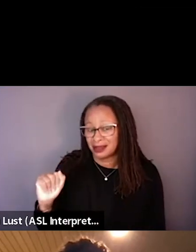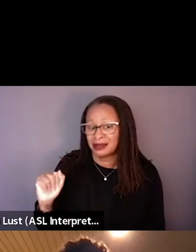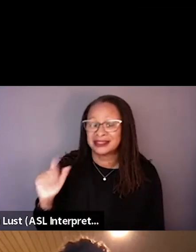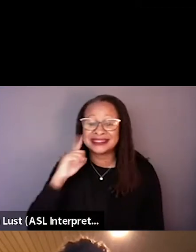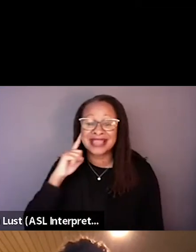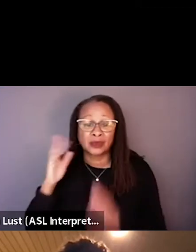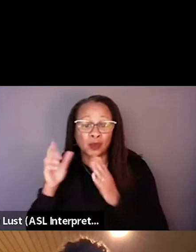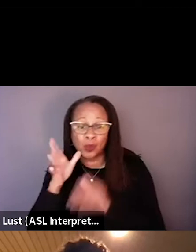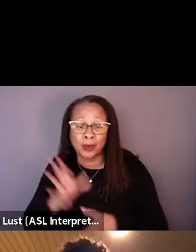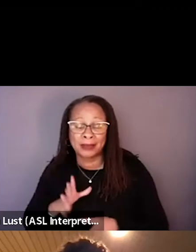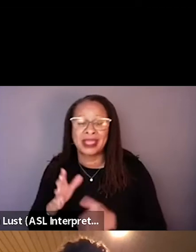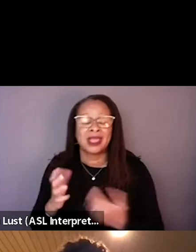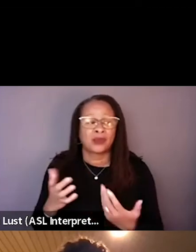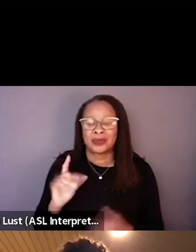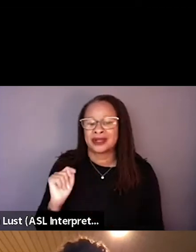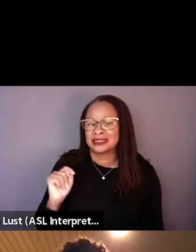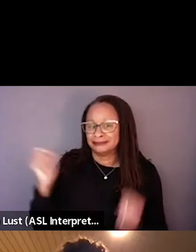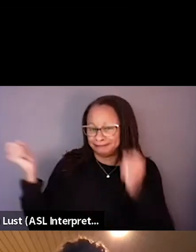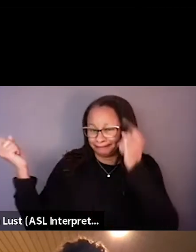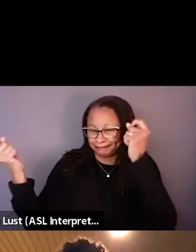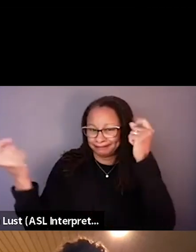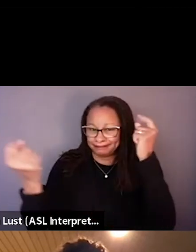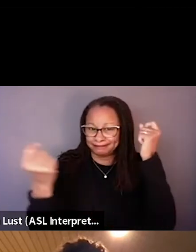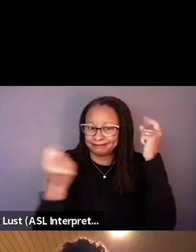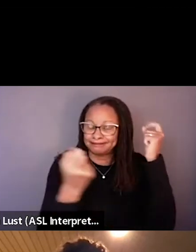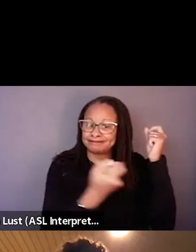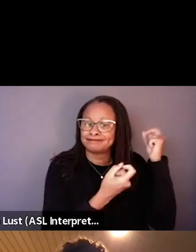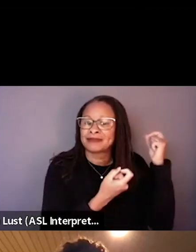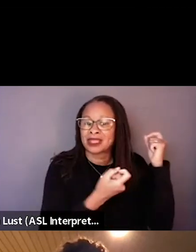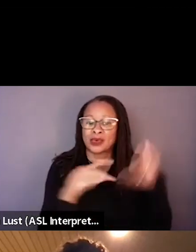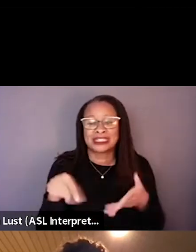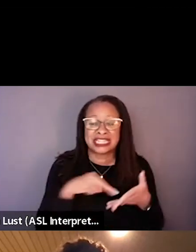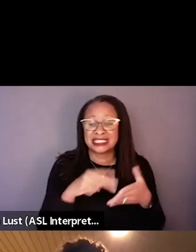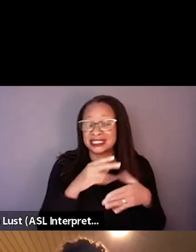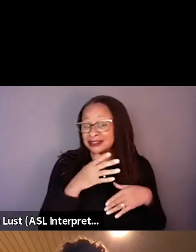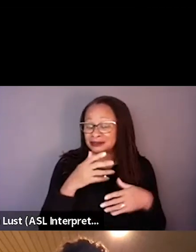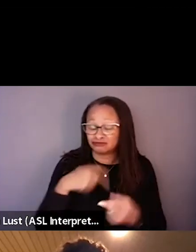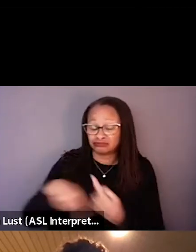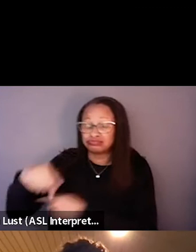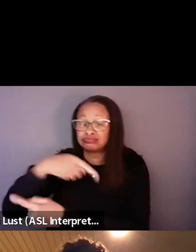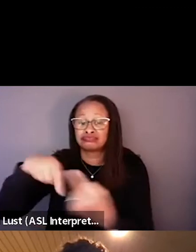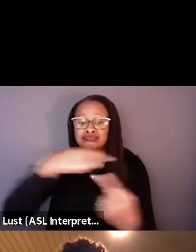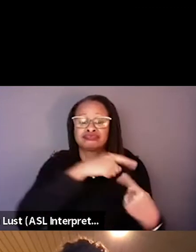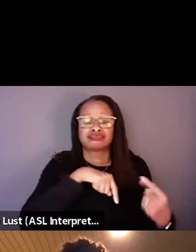we're just like dancing around silently and hoping to disappear so that we could capture those real authentic moments.